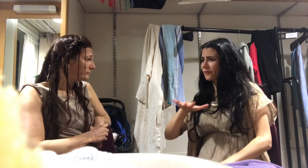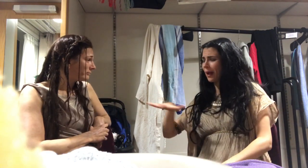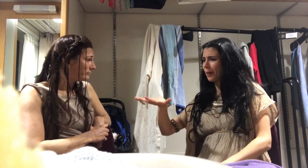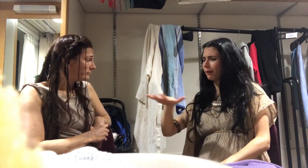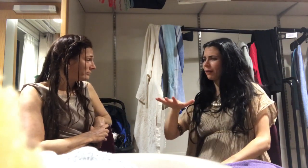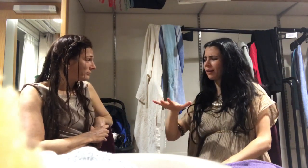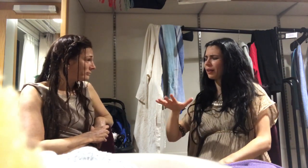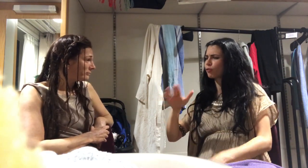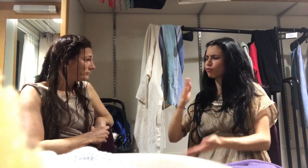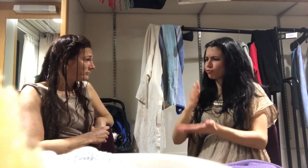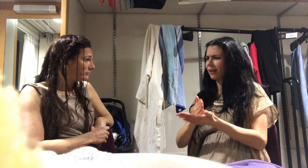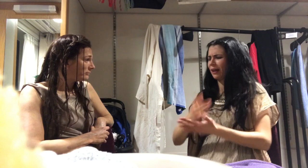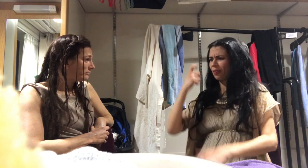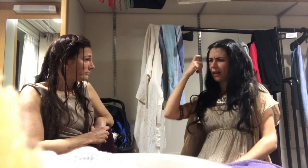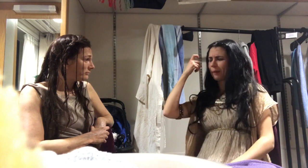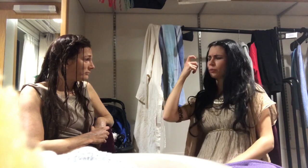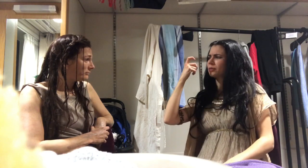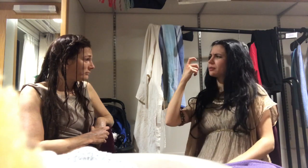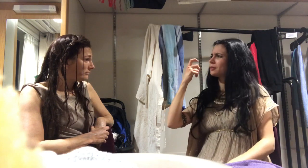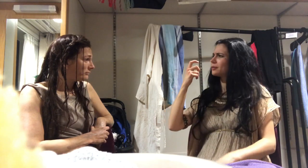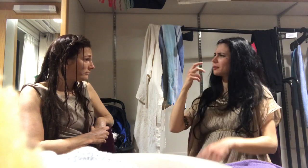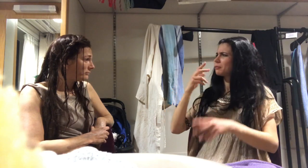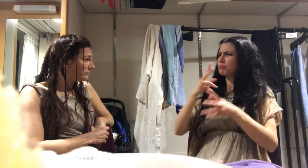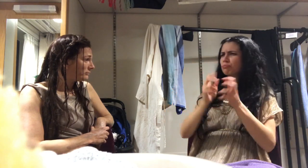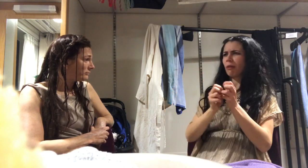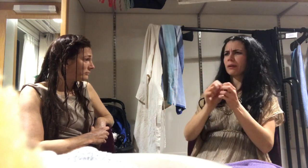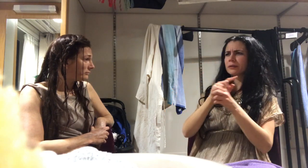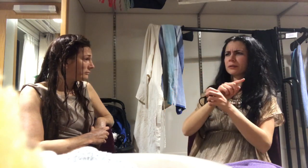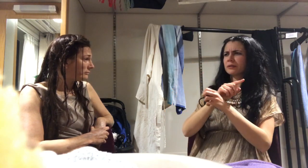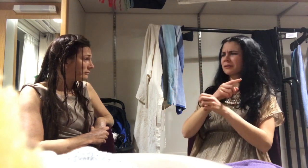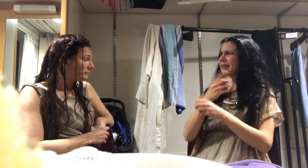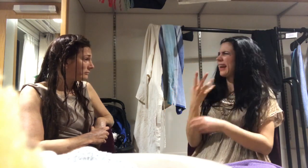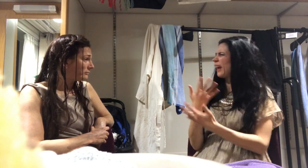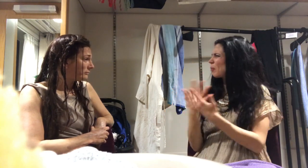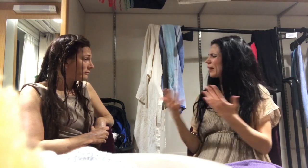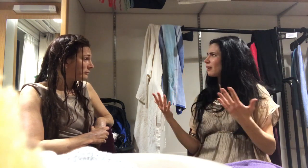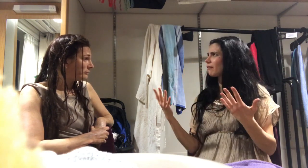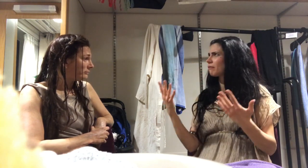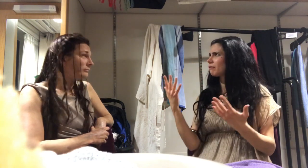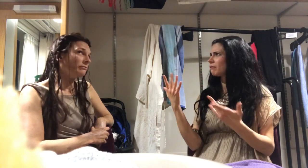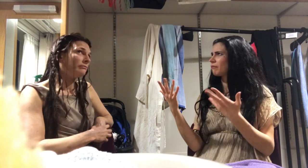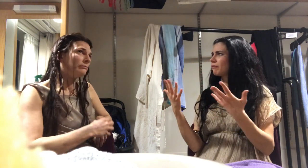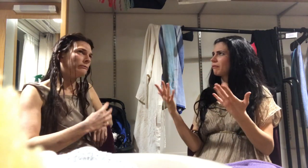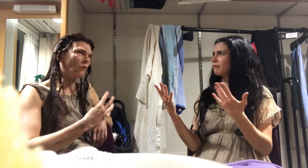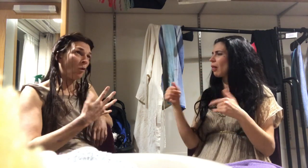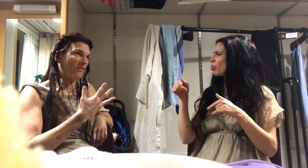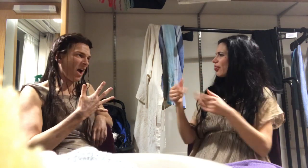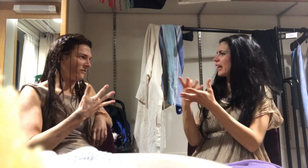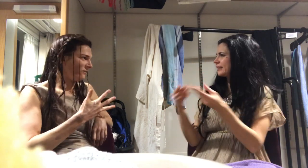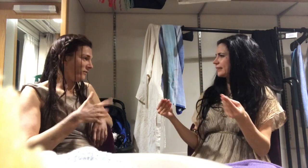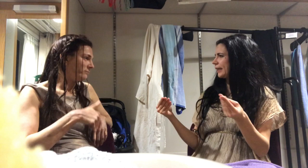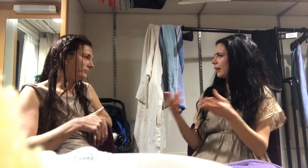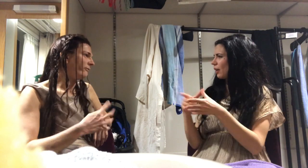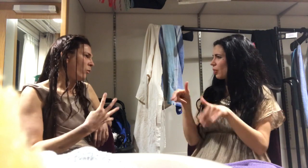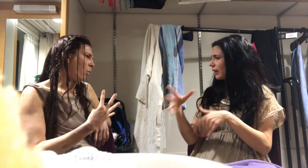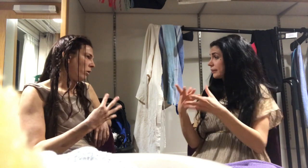It's also a family that really think about, the brothers, ooh how many brothers...? 4 or 5 brothers...